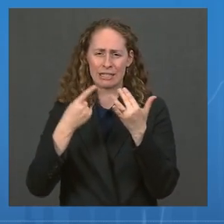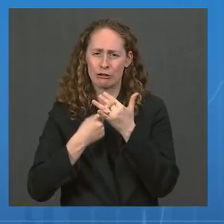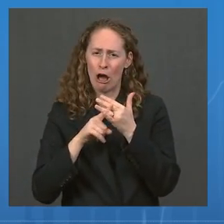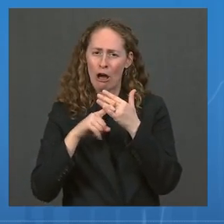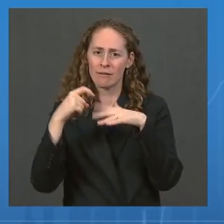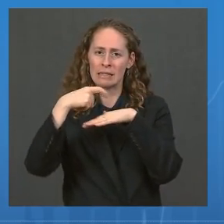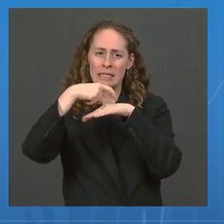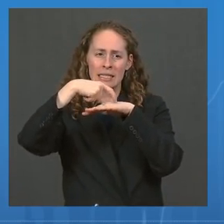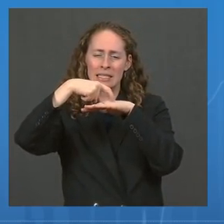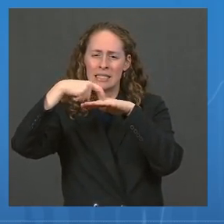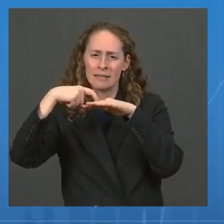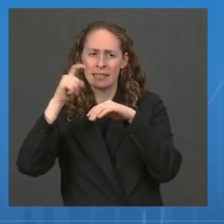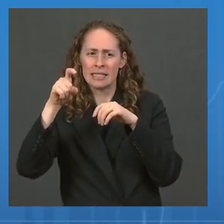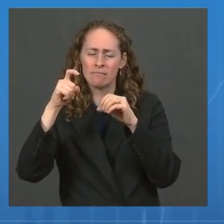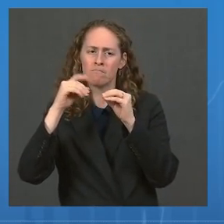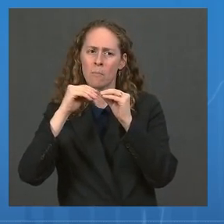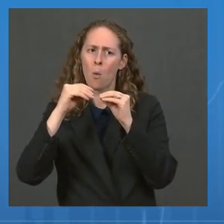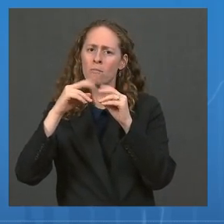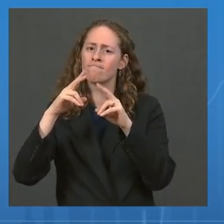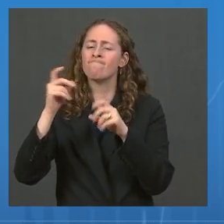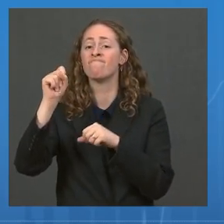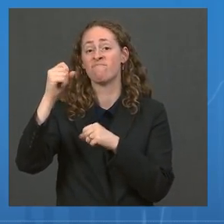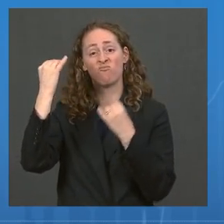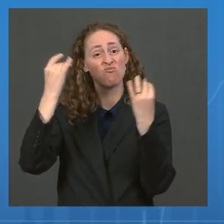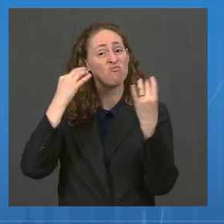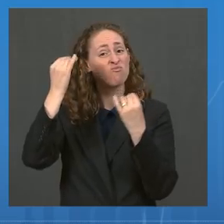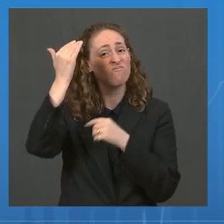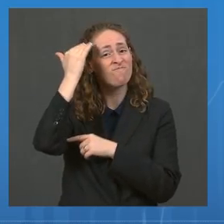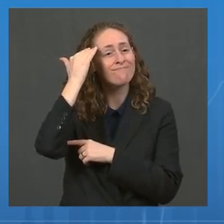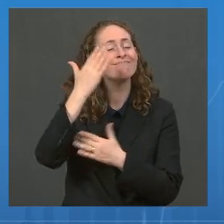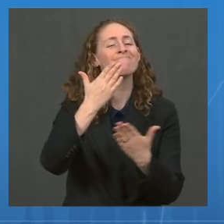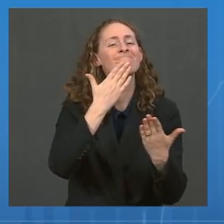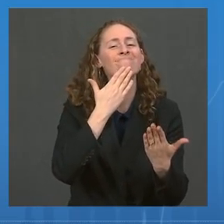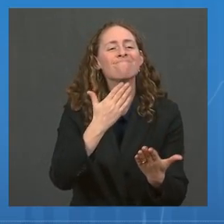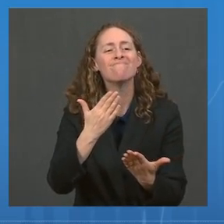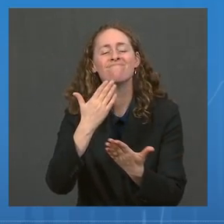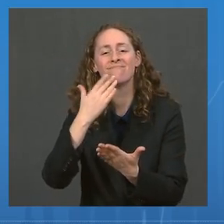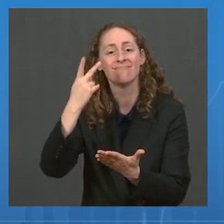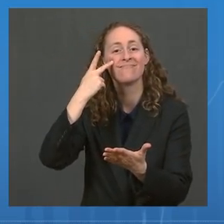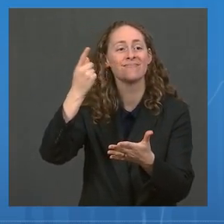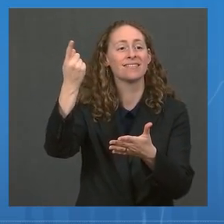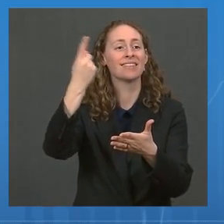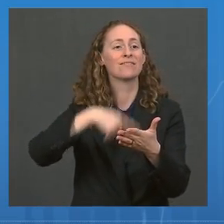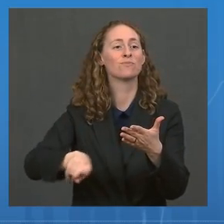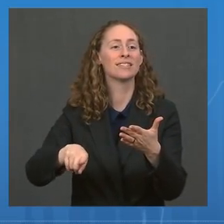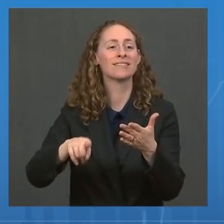Mr. Zients: Good. Well, thank you, everybody. We look forward to seeing you at next week's briefing. Thank you and have a good weekend.